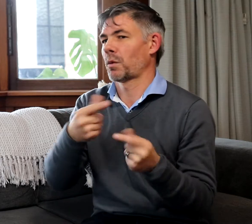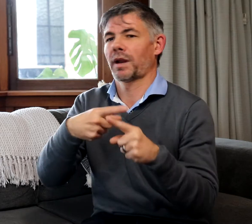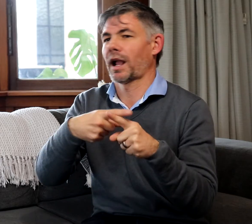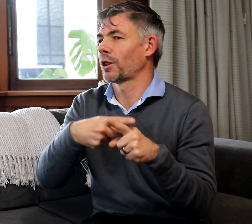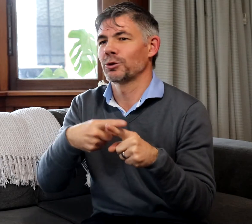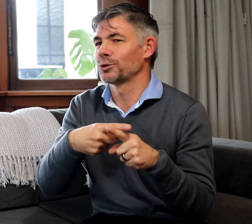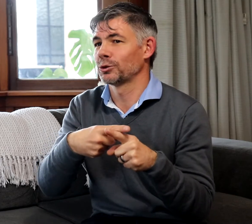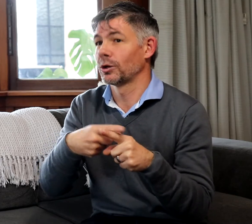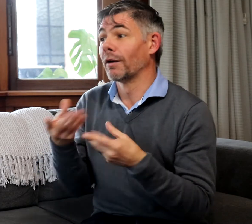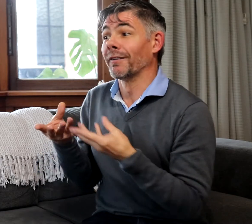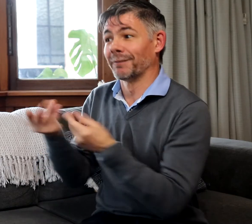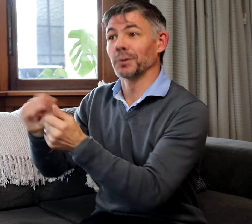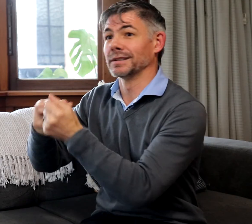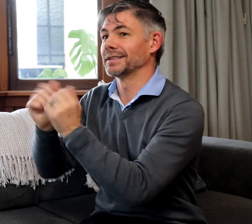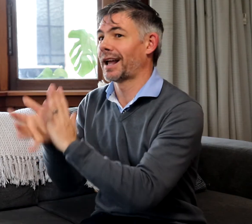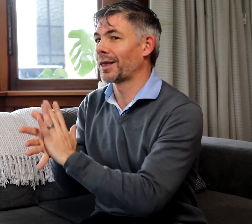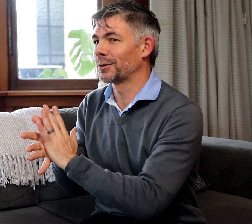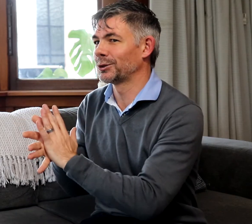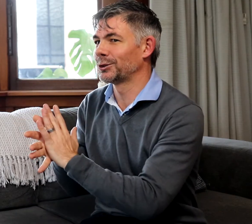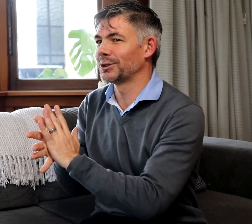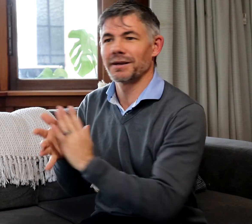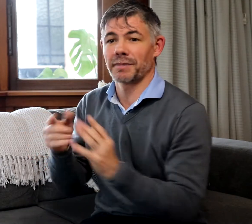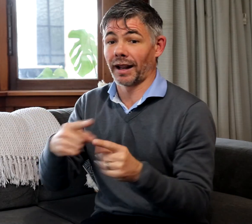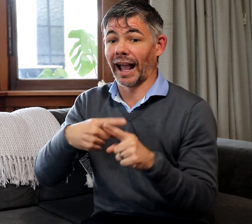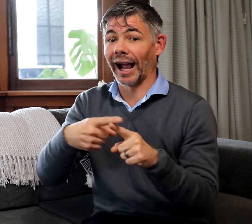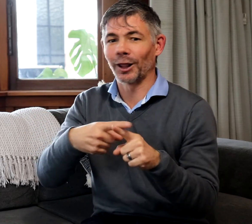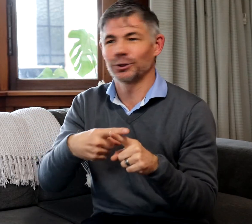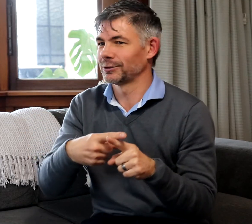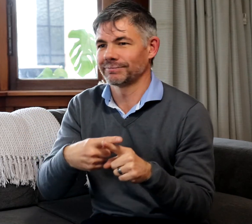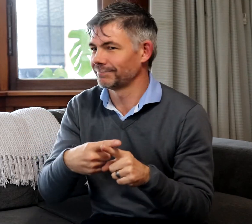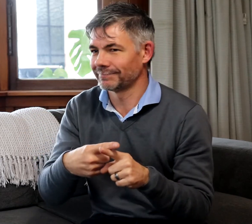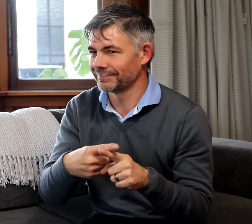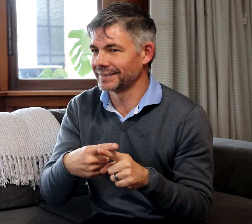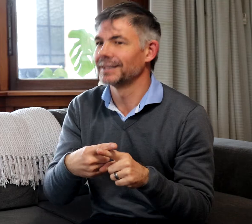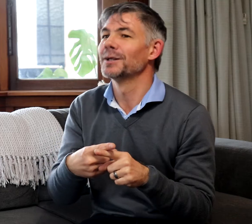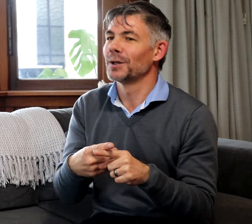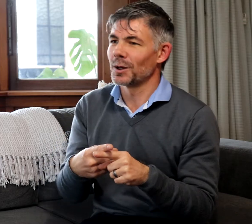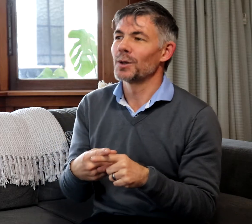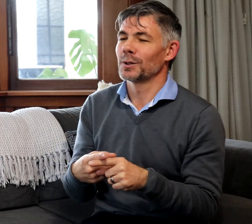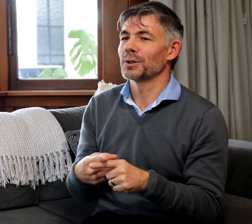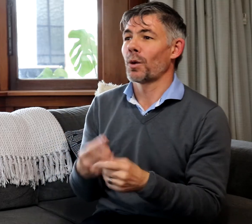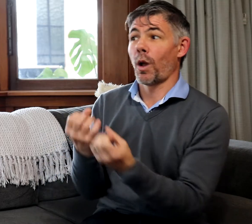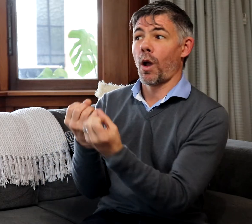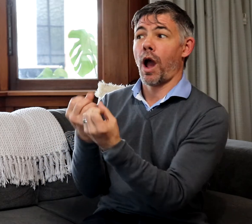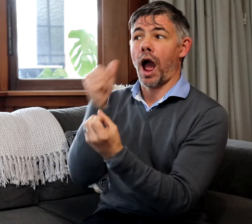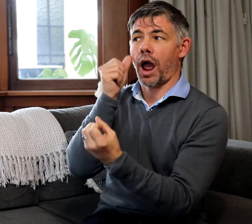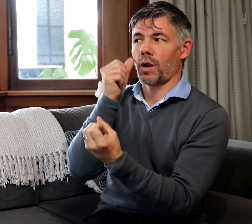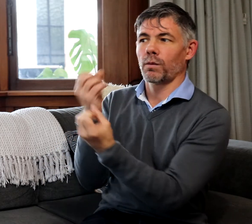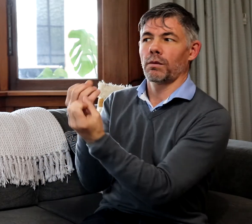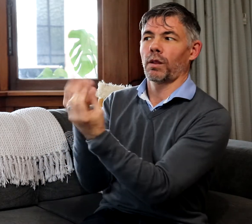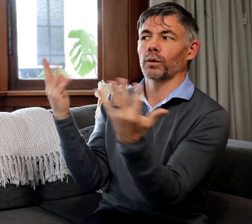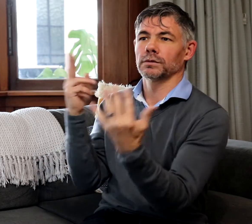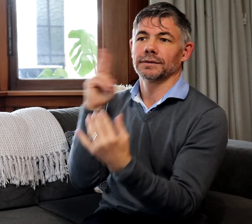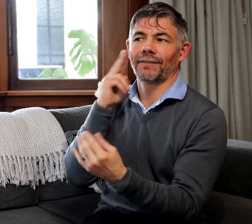deaf people that they're not fluent in English. Their literacy wouldn't be the same.